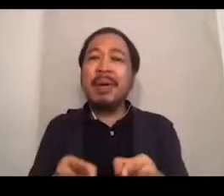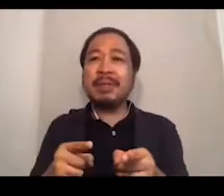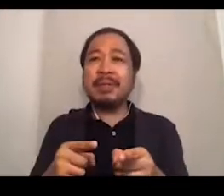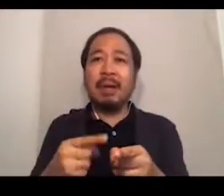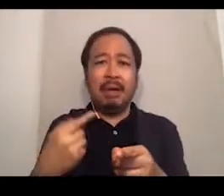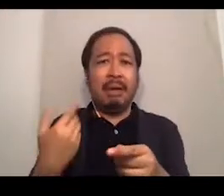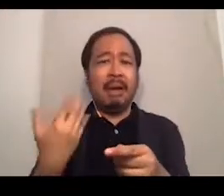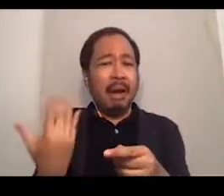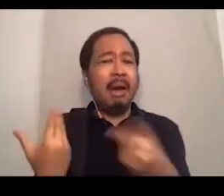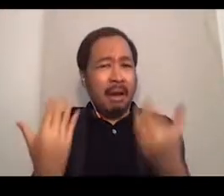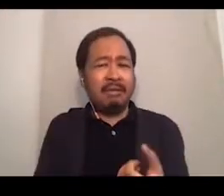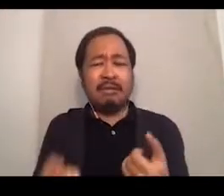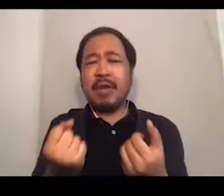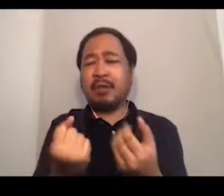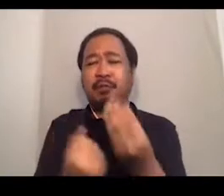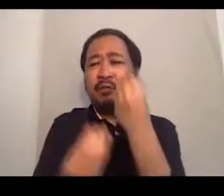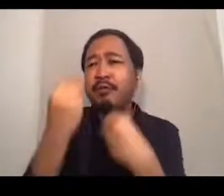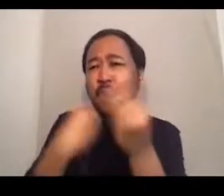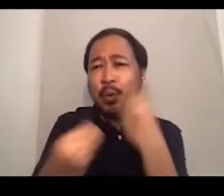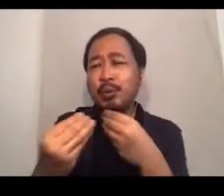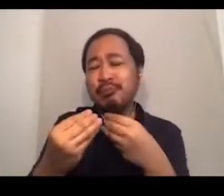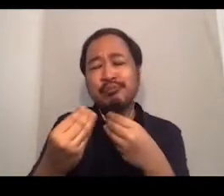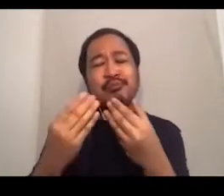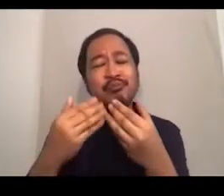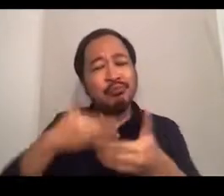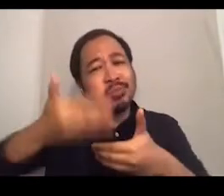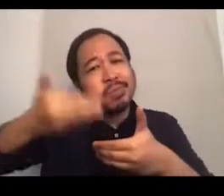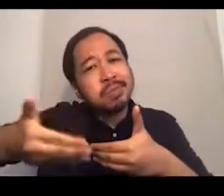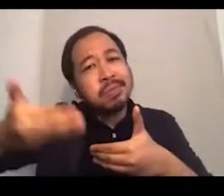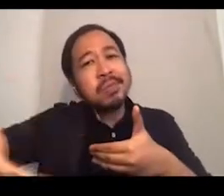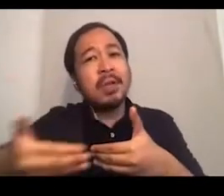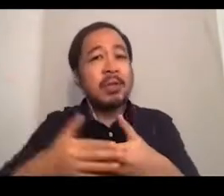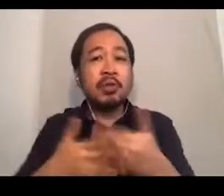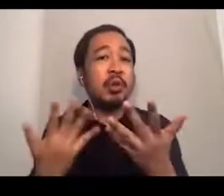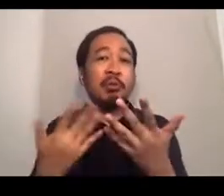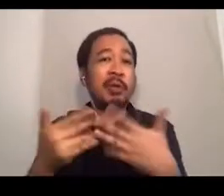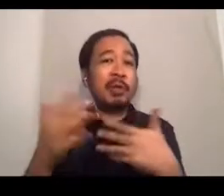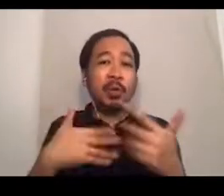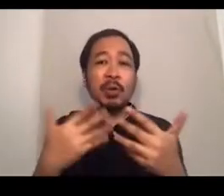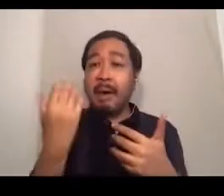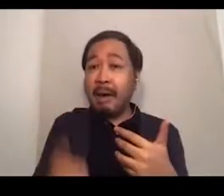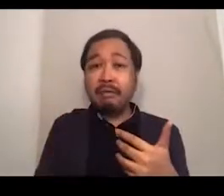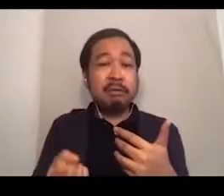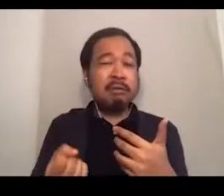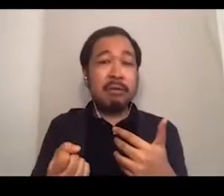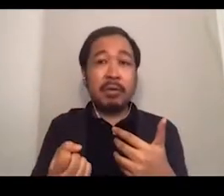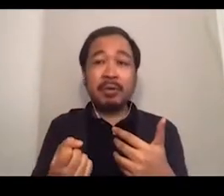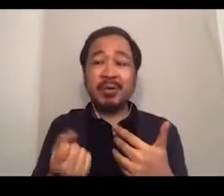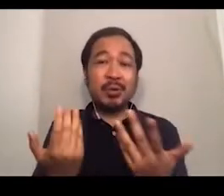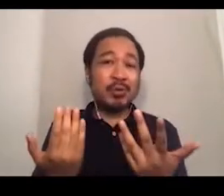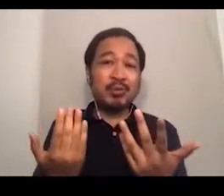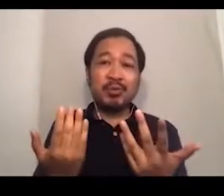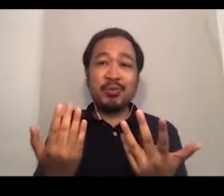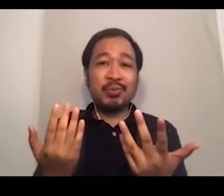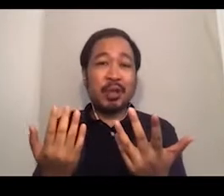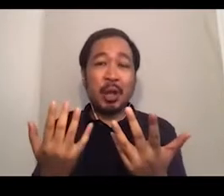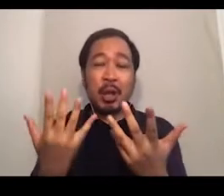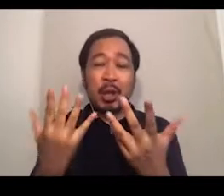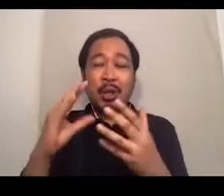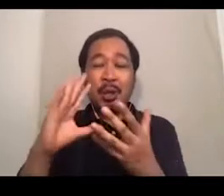we don't panic, knowing that we have enough food supplies around our homes and our communities.